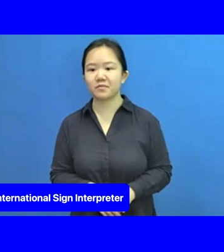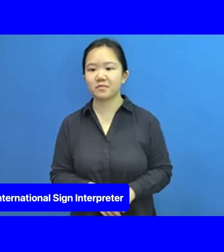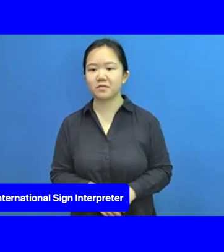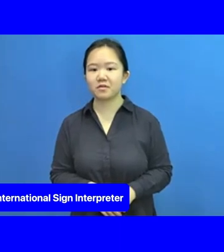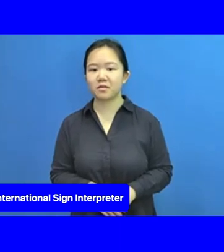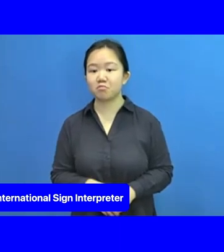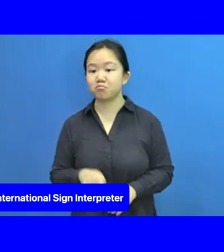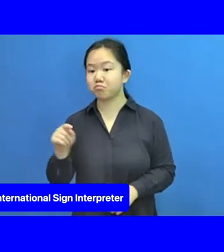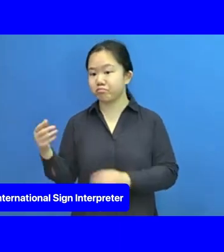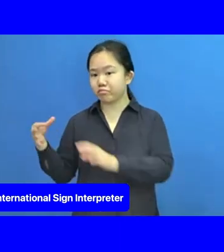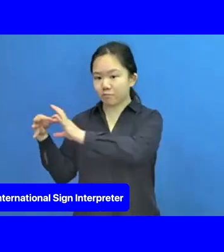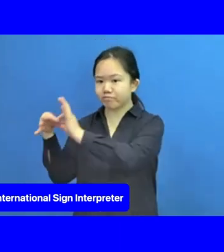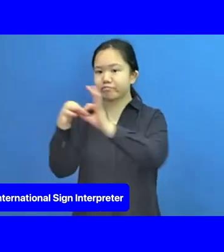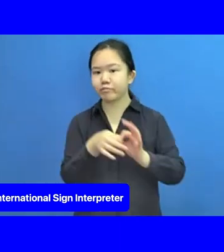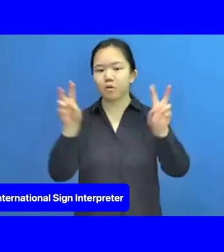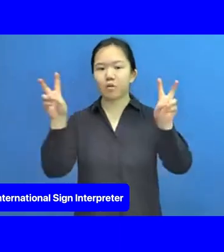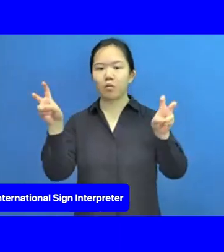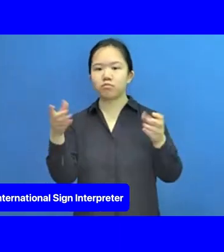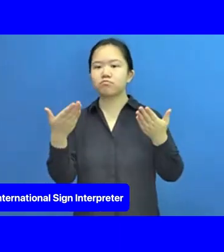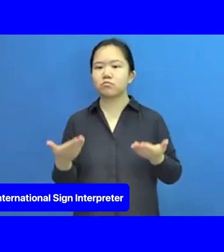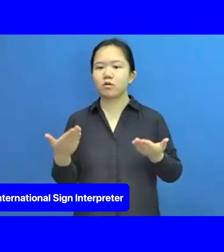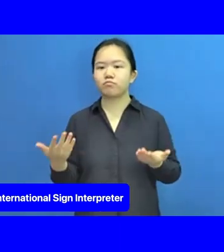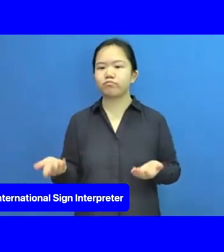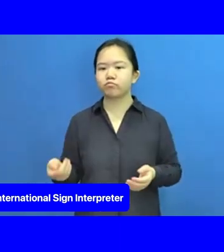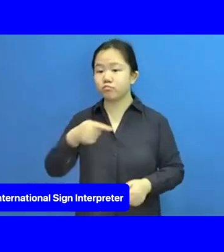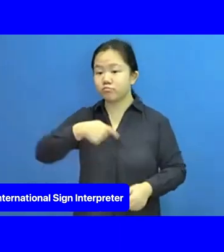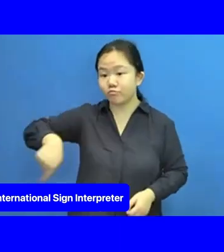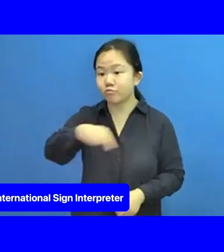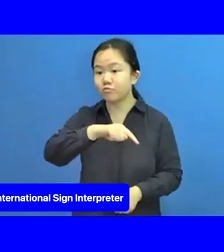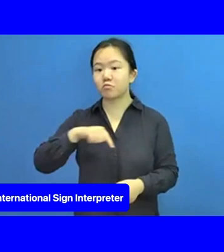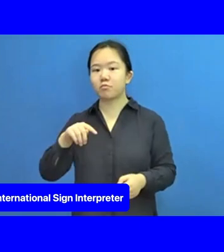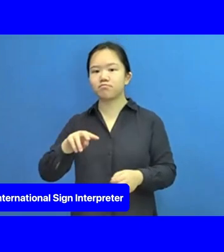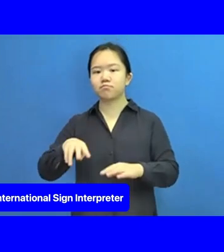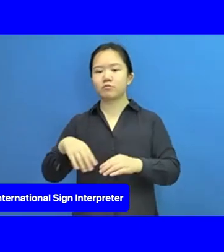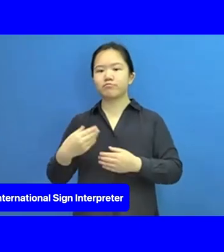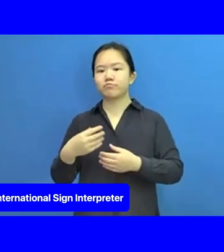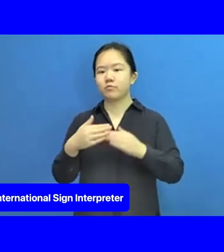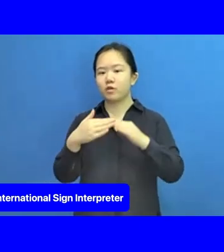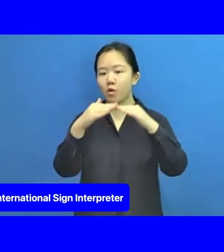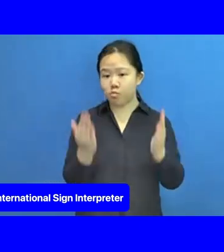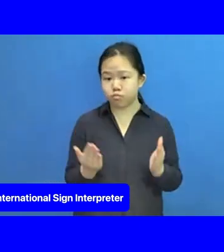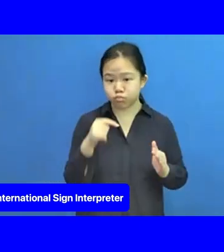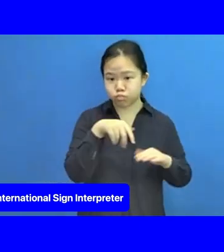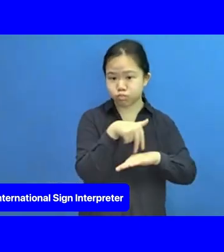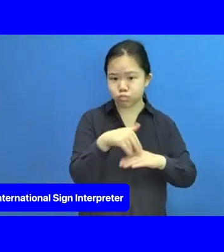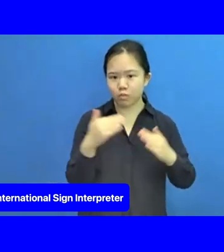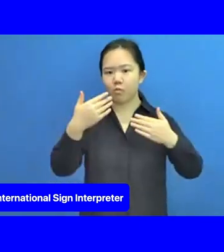and on why I'm very excited about this new journey. First and foremost, when talking about inclusion diversity